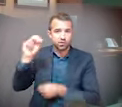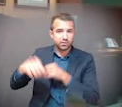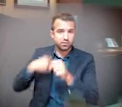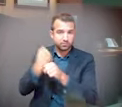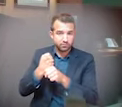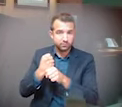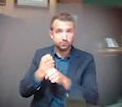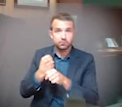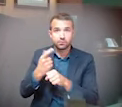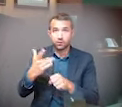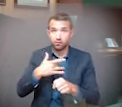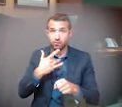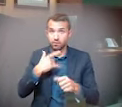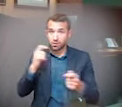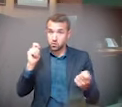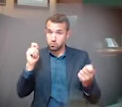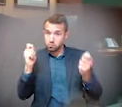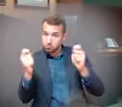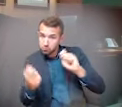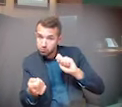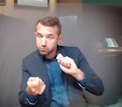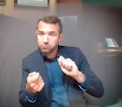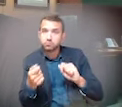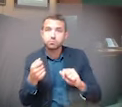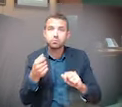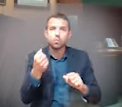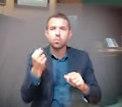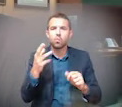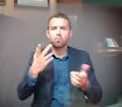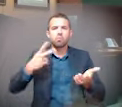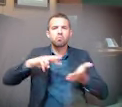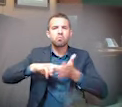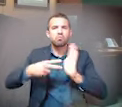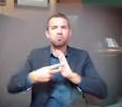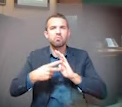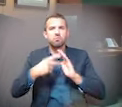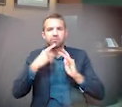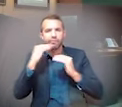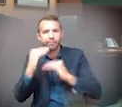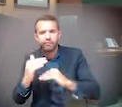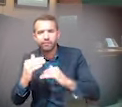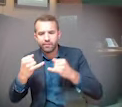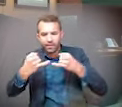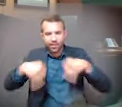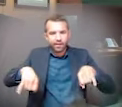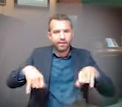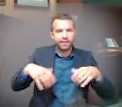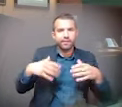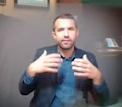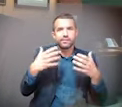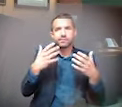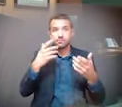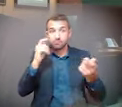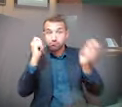are, where that definition is, or what those parameters are? I'm just curious what your thoughts are on that. LeDerick: Yeah, I think it has shifted.